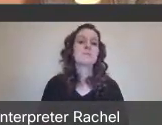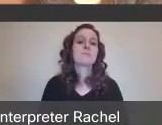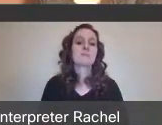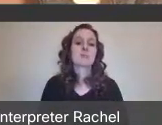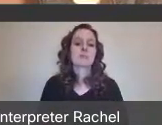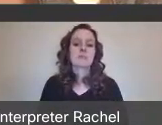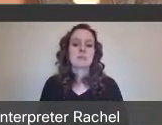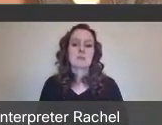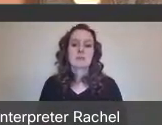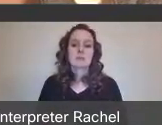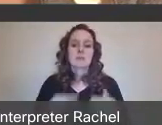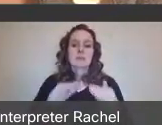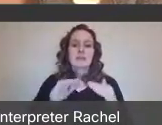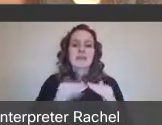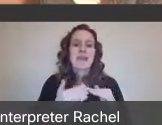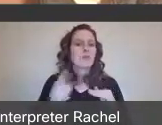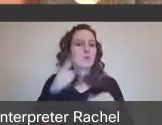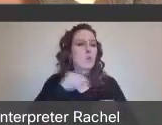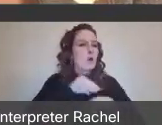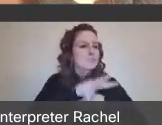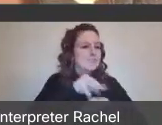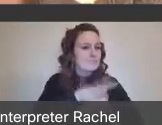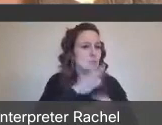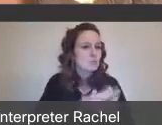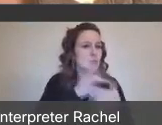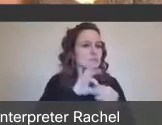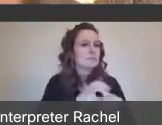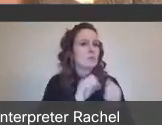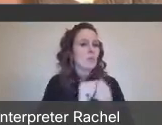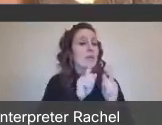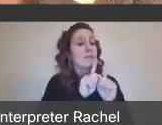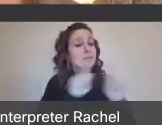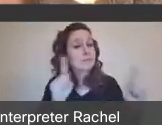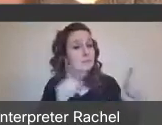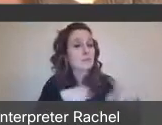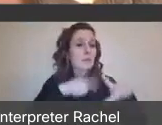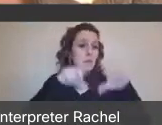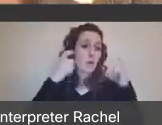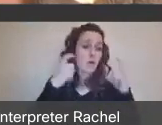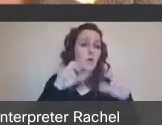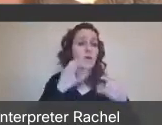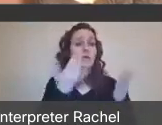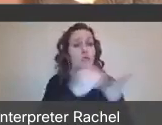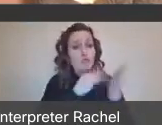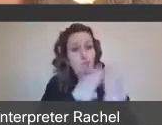how you are guiding schools on how to go forward with whether they're reopening to hybrid or